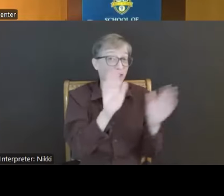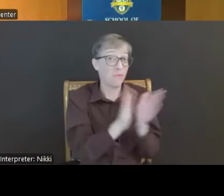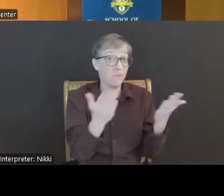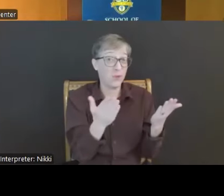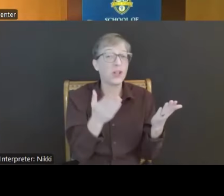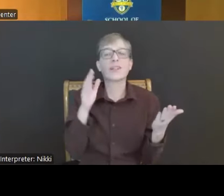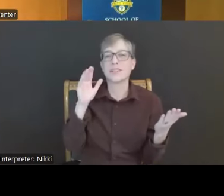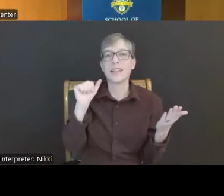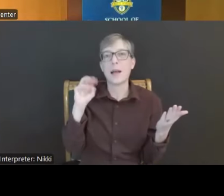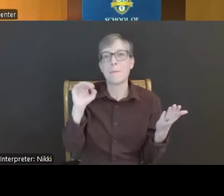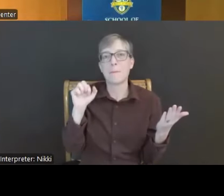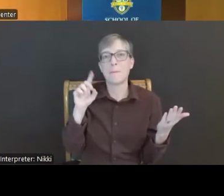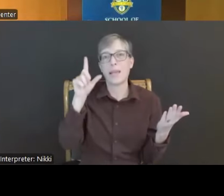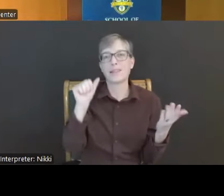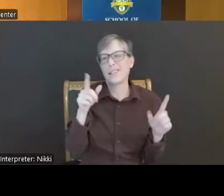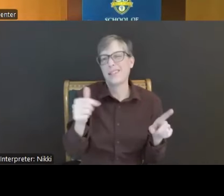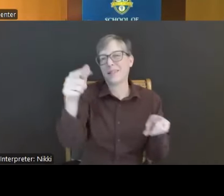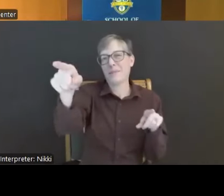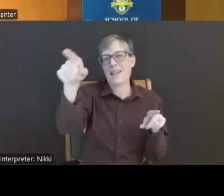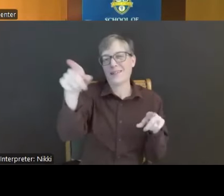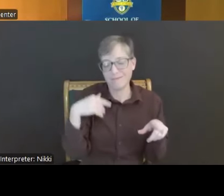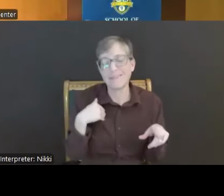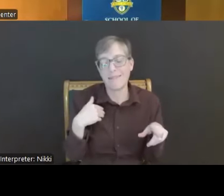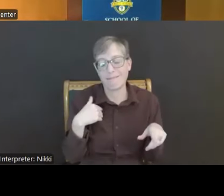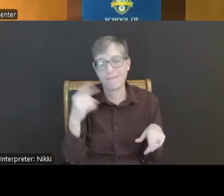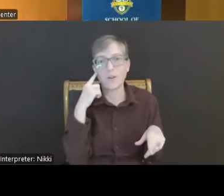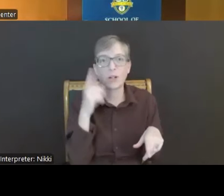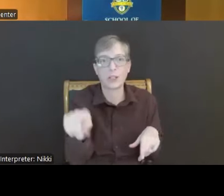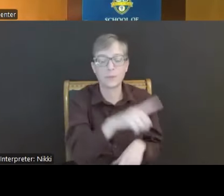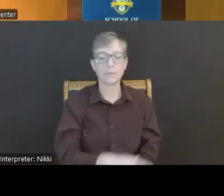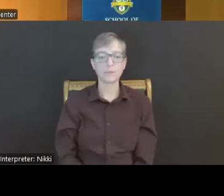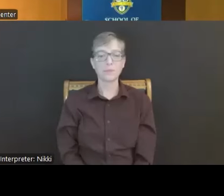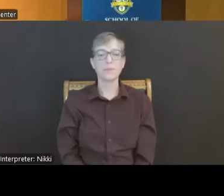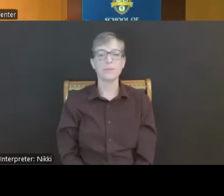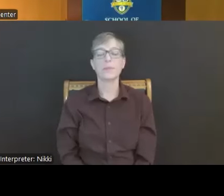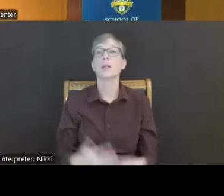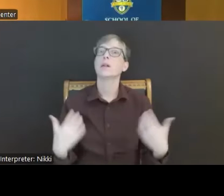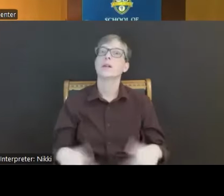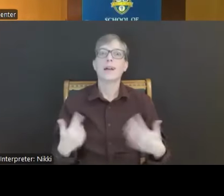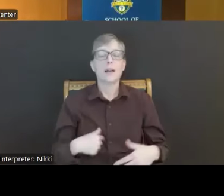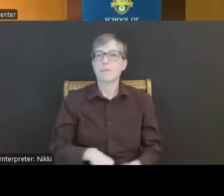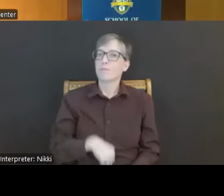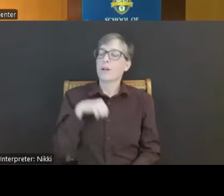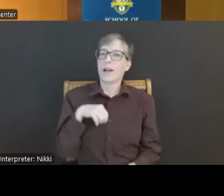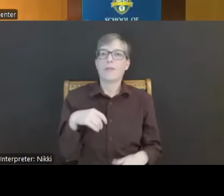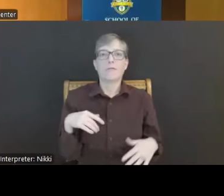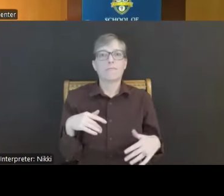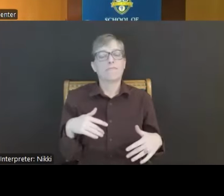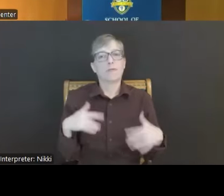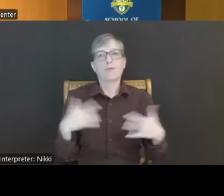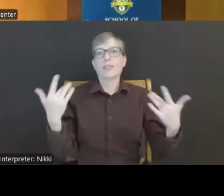and on that note I am going to I'm so proud and happy to have this group here um they are doing